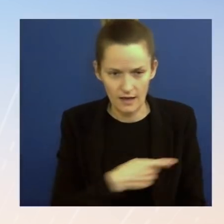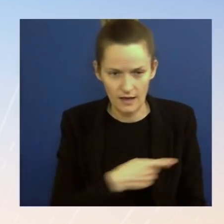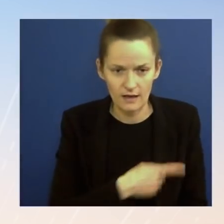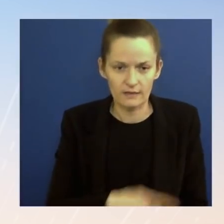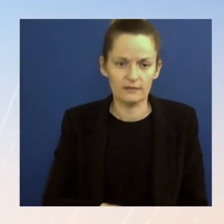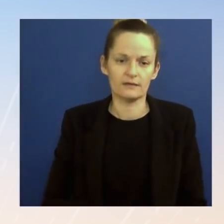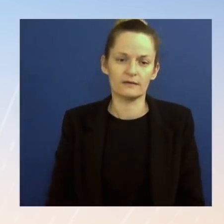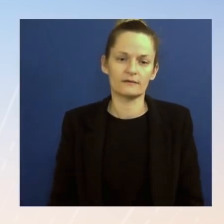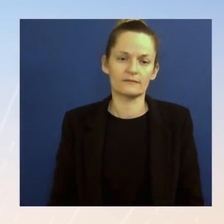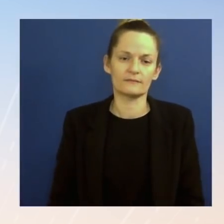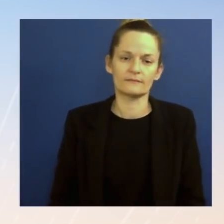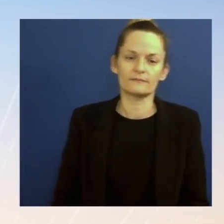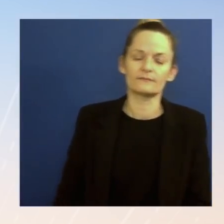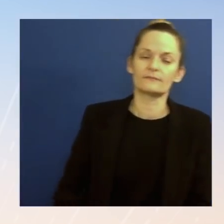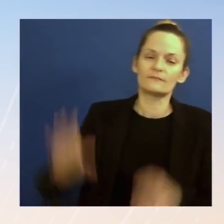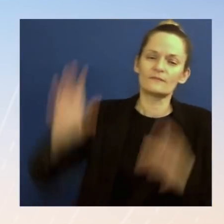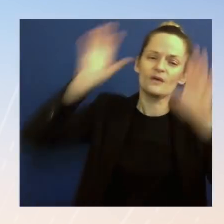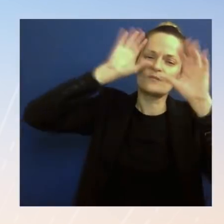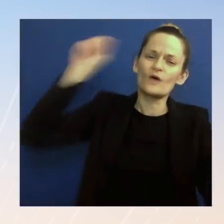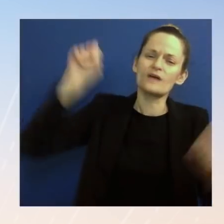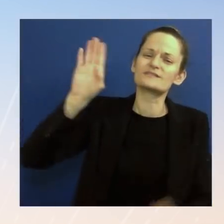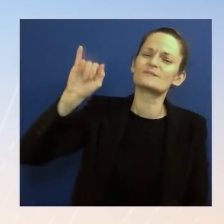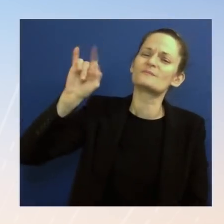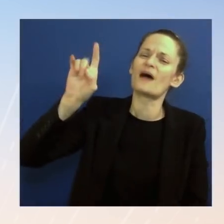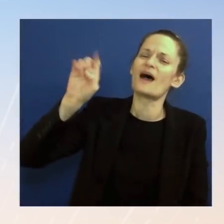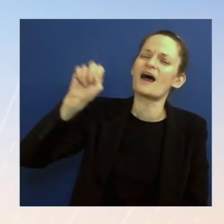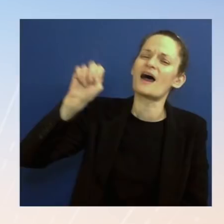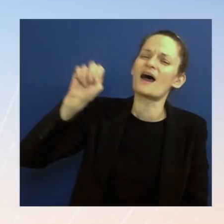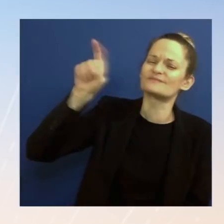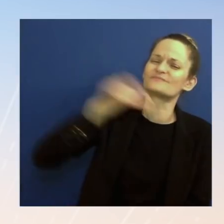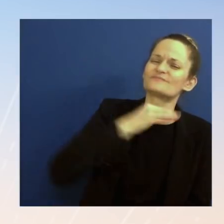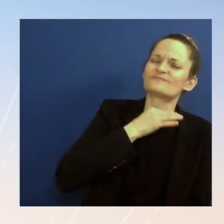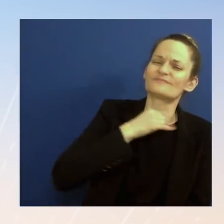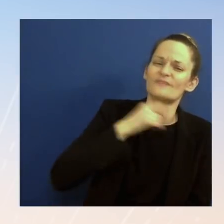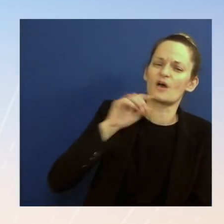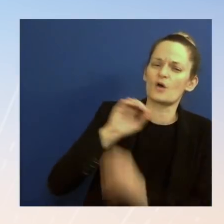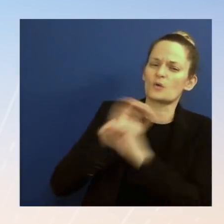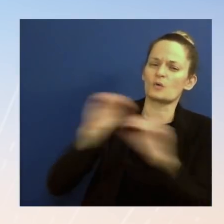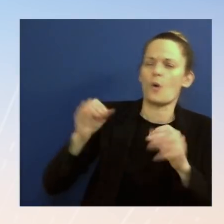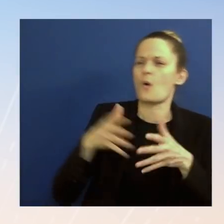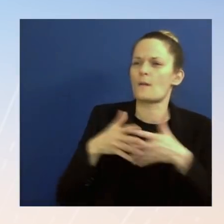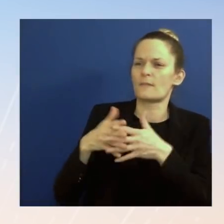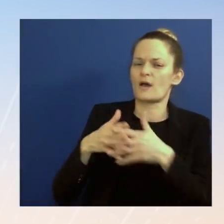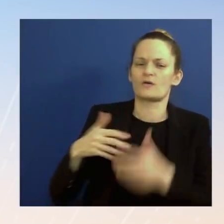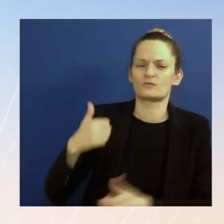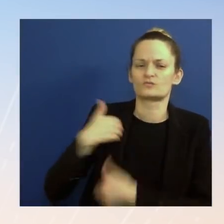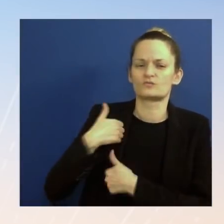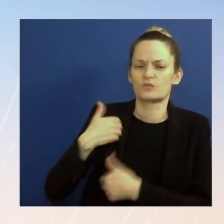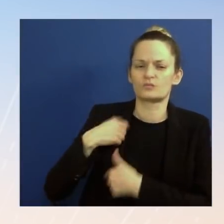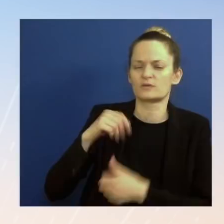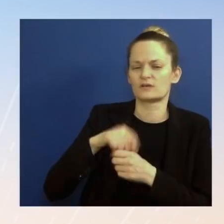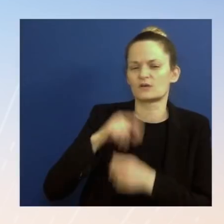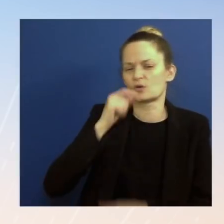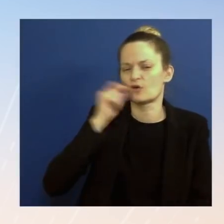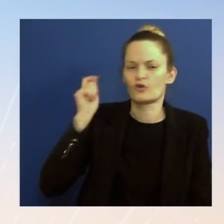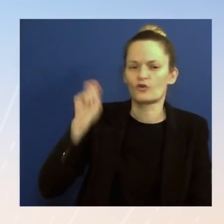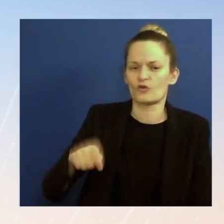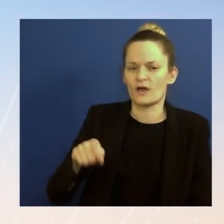still training Ukrainians outside Ukraine? And if not, could that be a thing, as we move forward, if this turns into ?